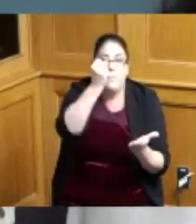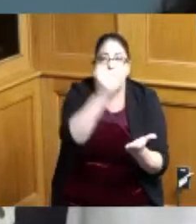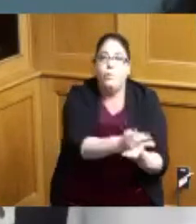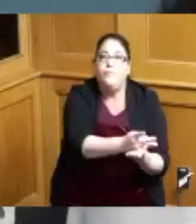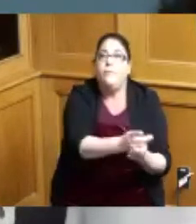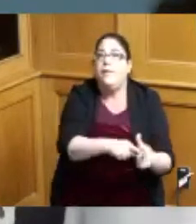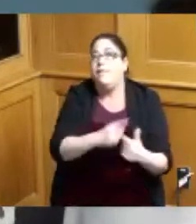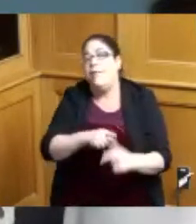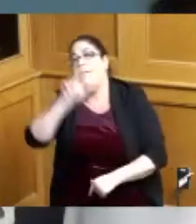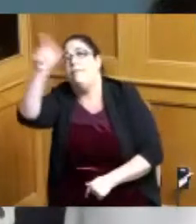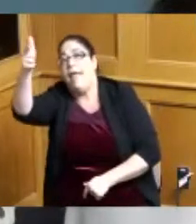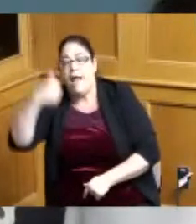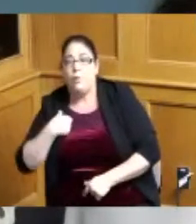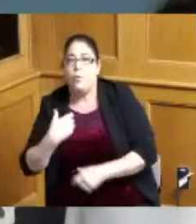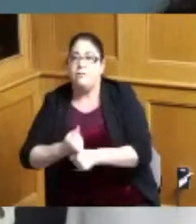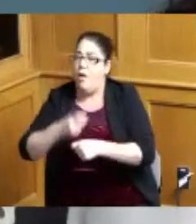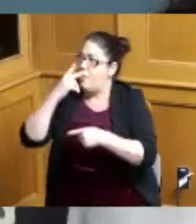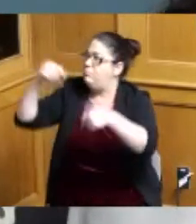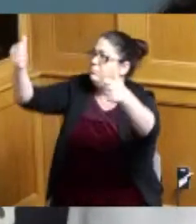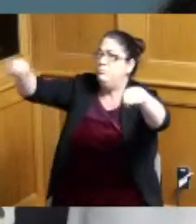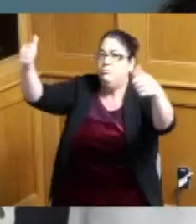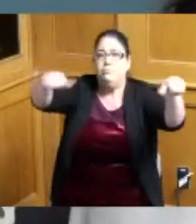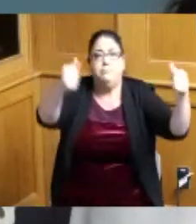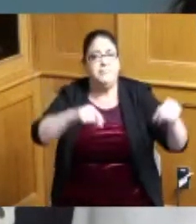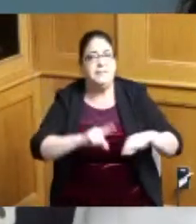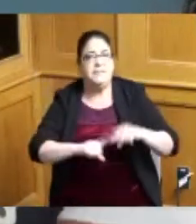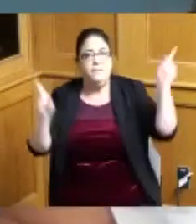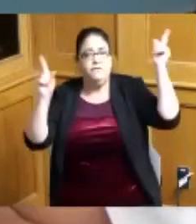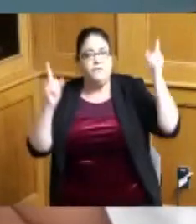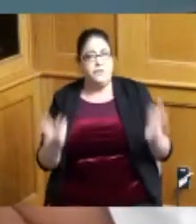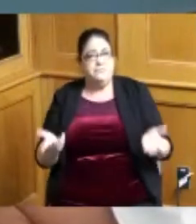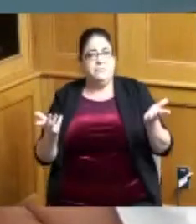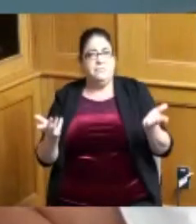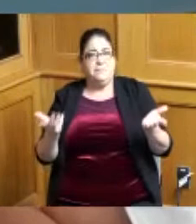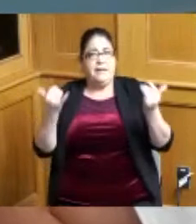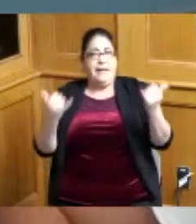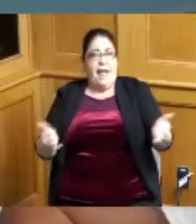then all of a sudden we can't provide any transportation for the Cincinnati Public Schools